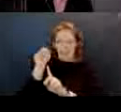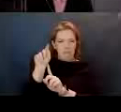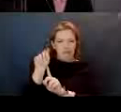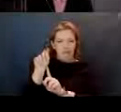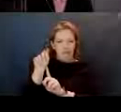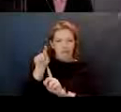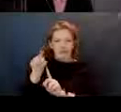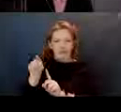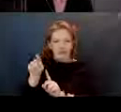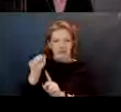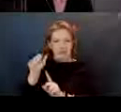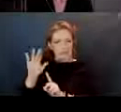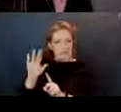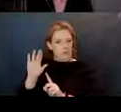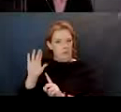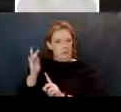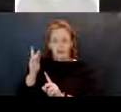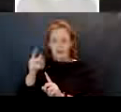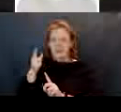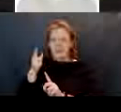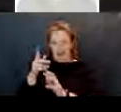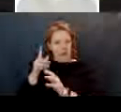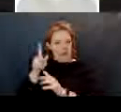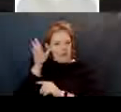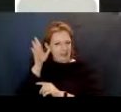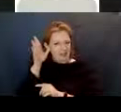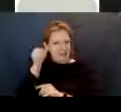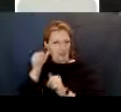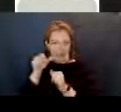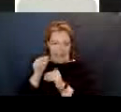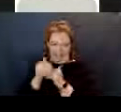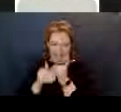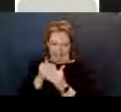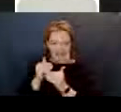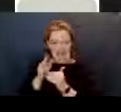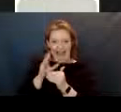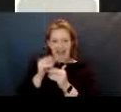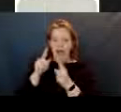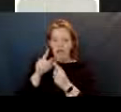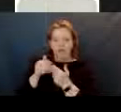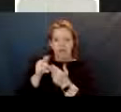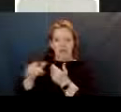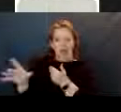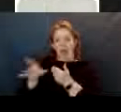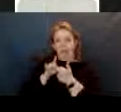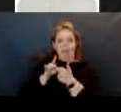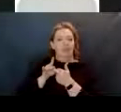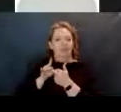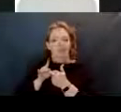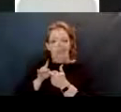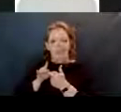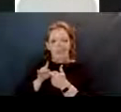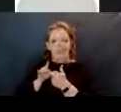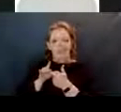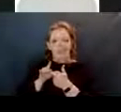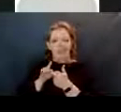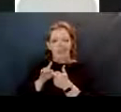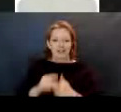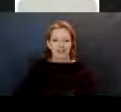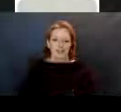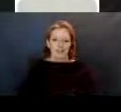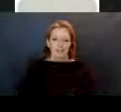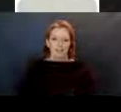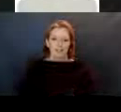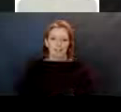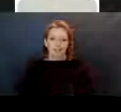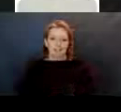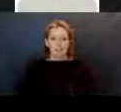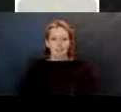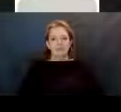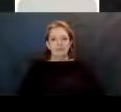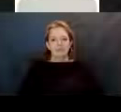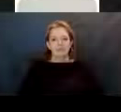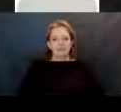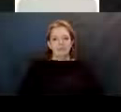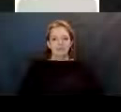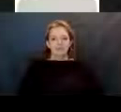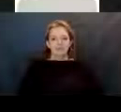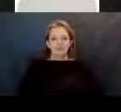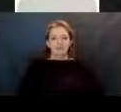get tangled up in, and, you know, the order of operations for it is to simply suffocate,